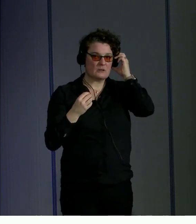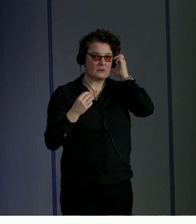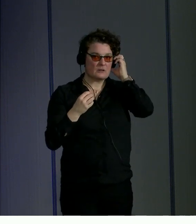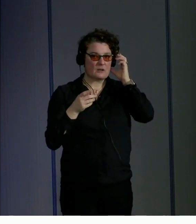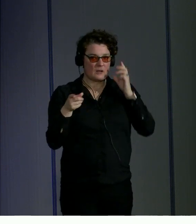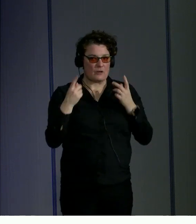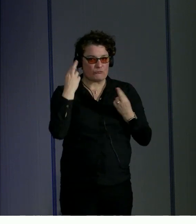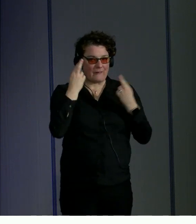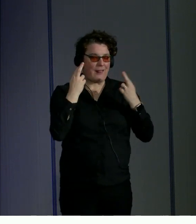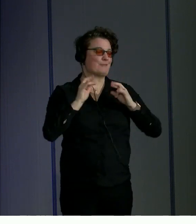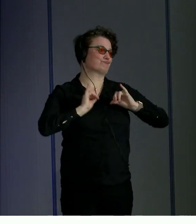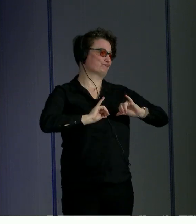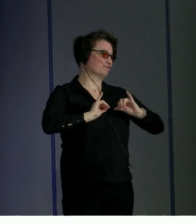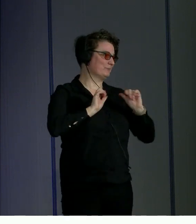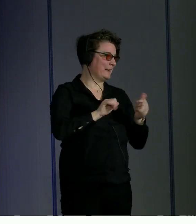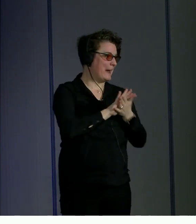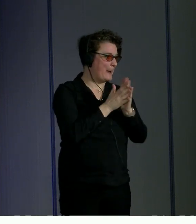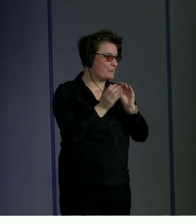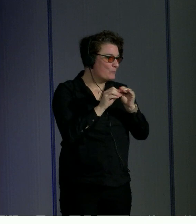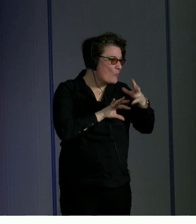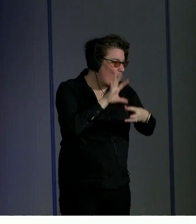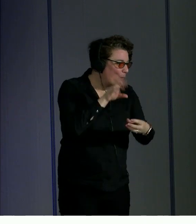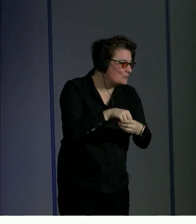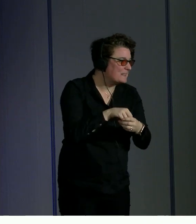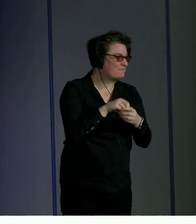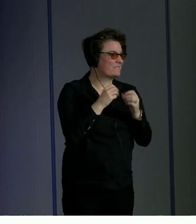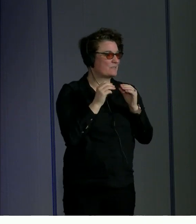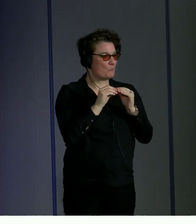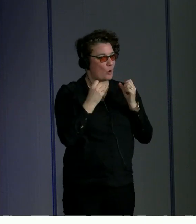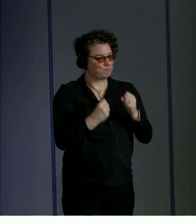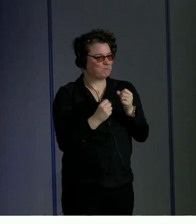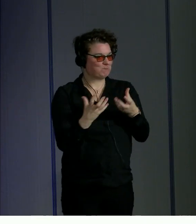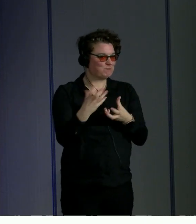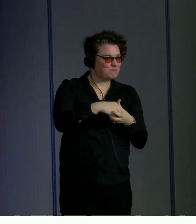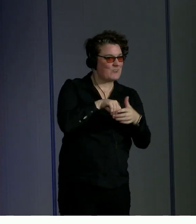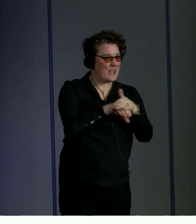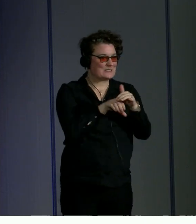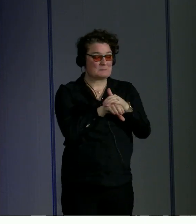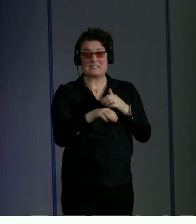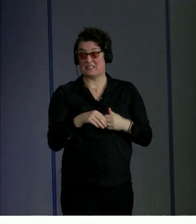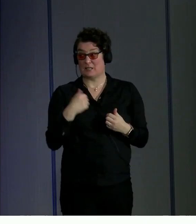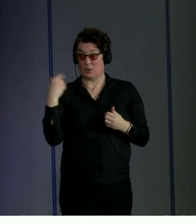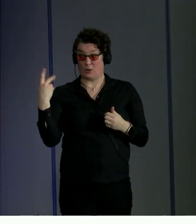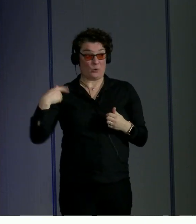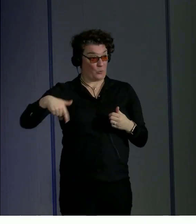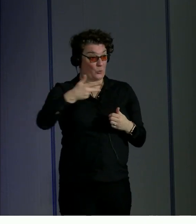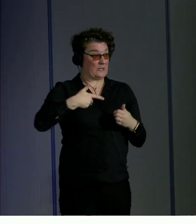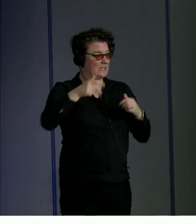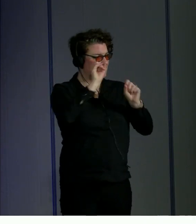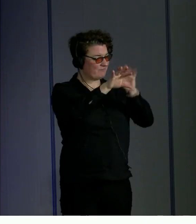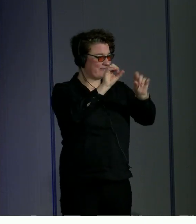be more inclusive within accessibility as well. So these are only starting points and small examples